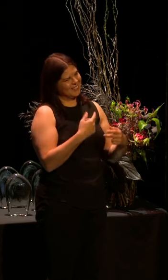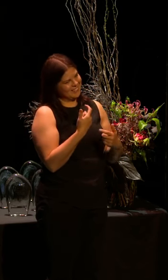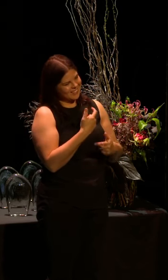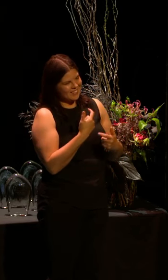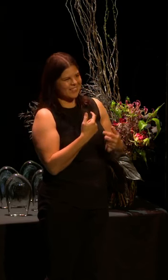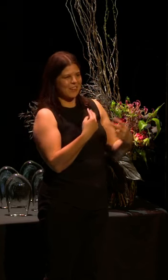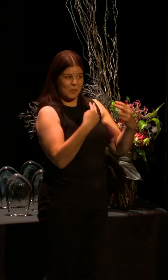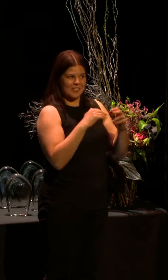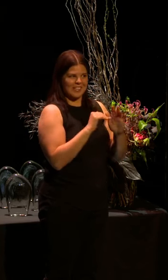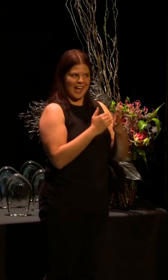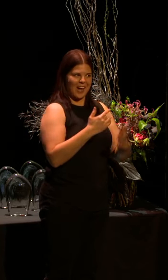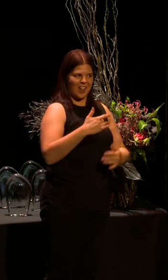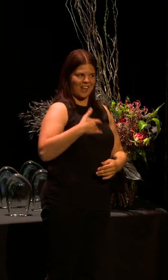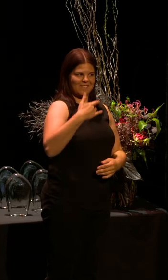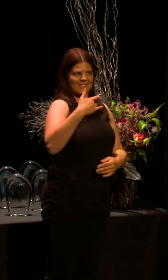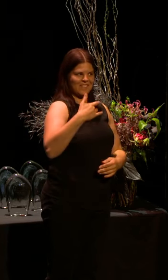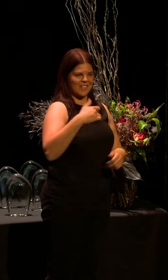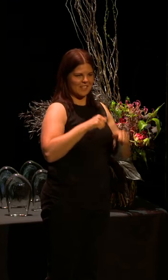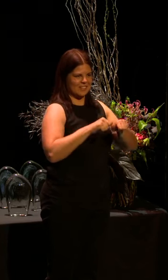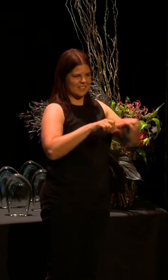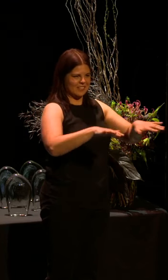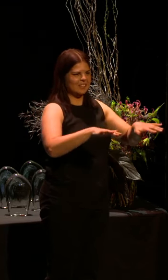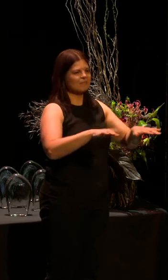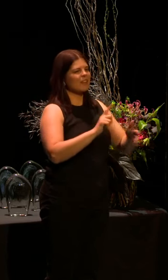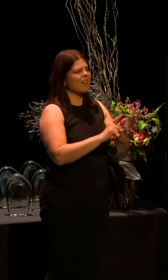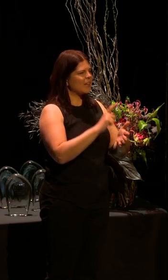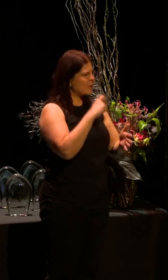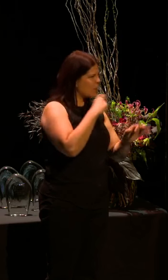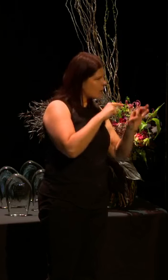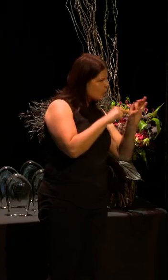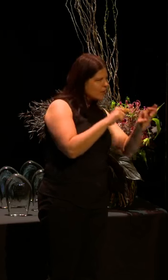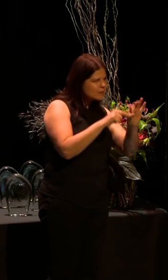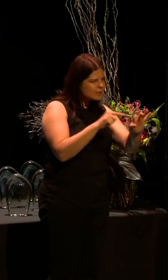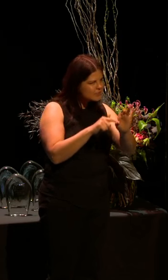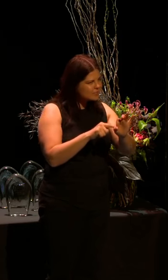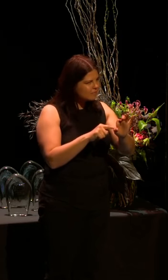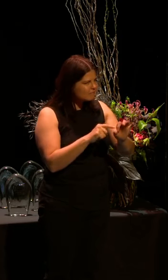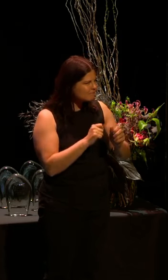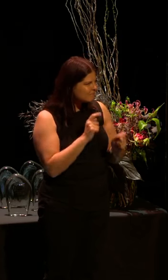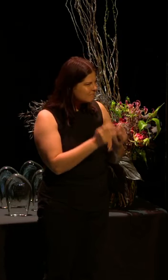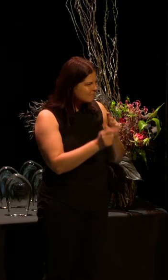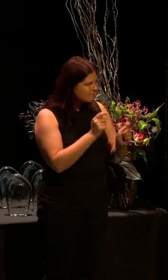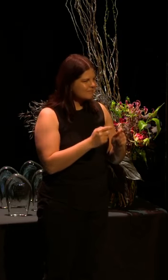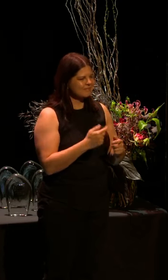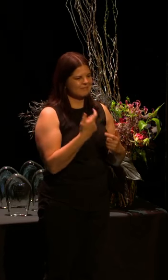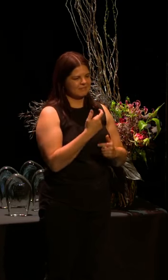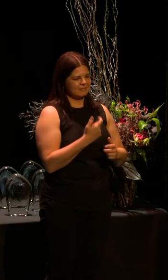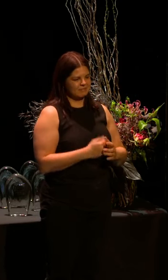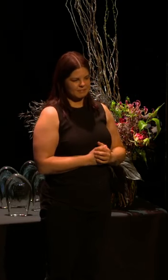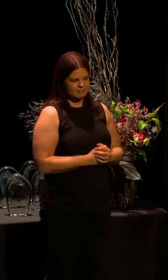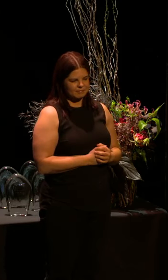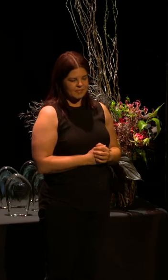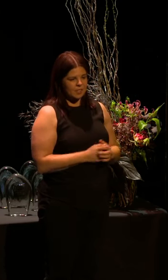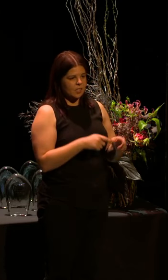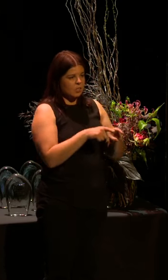We'll be asking them questions later. I also want to acknowledge our Auslan interpreters,